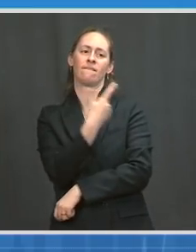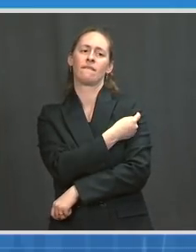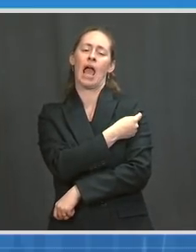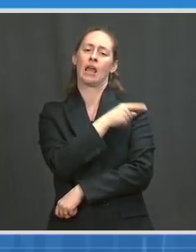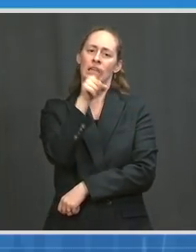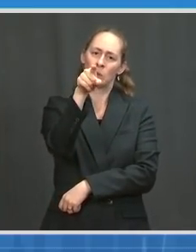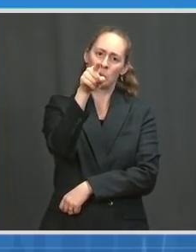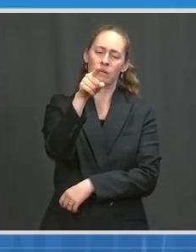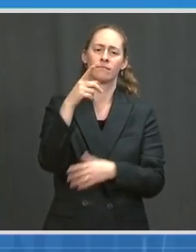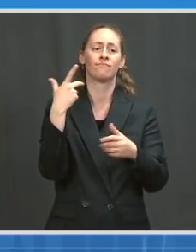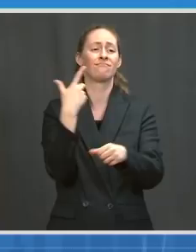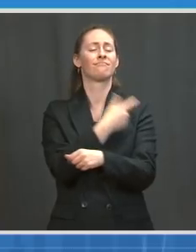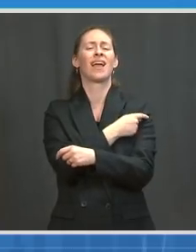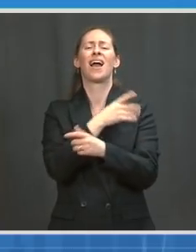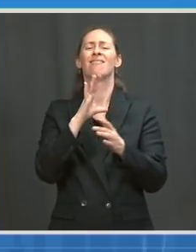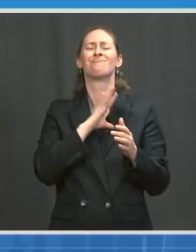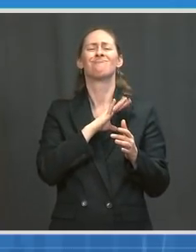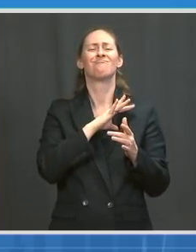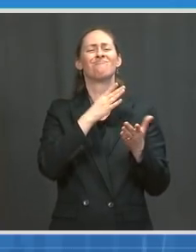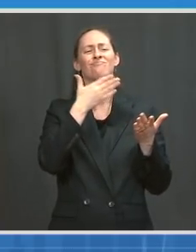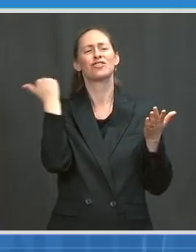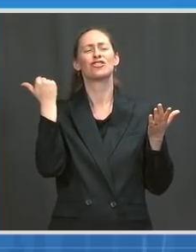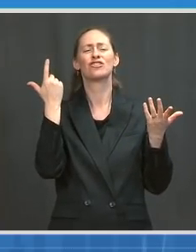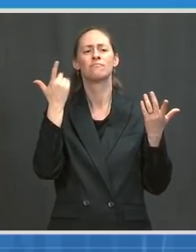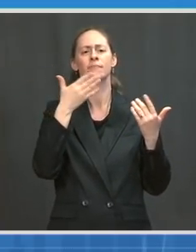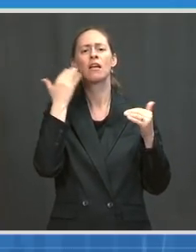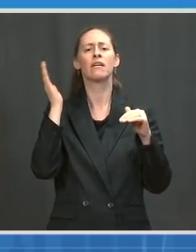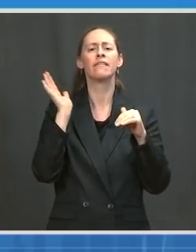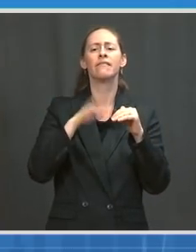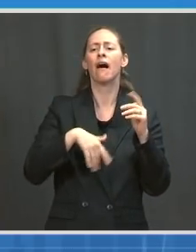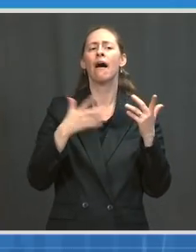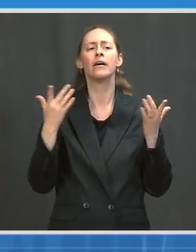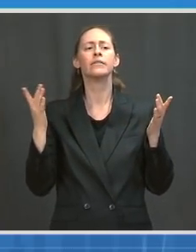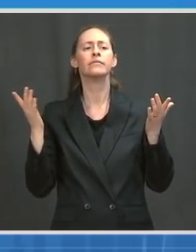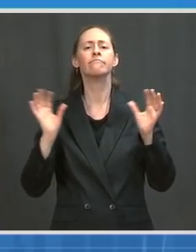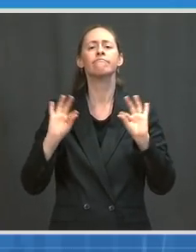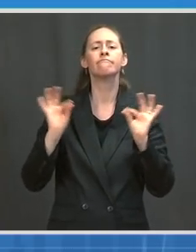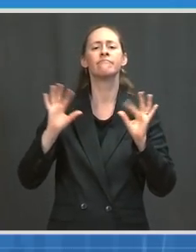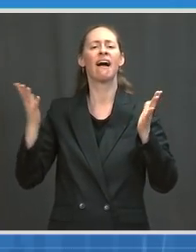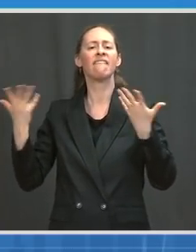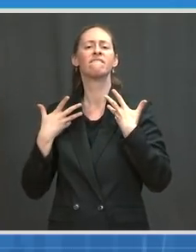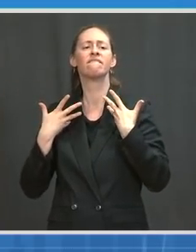They are better than the traditional response you get from natural infection.